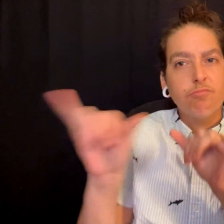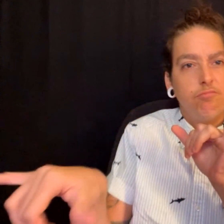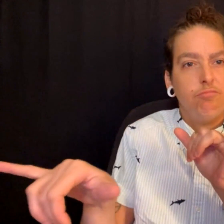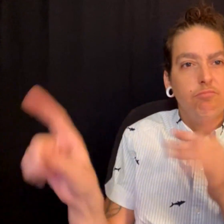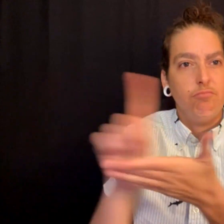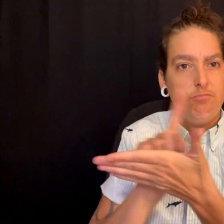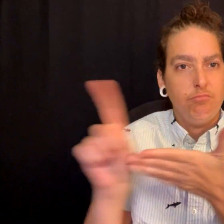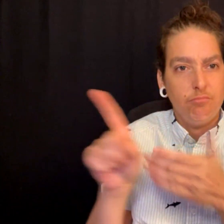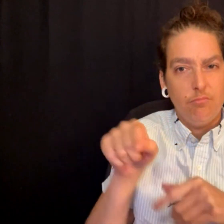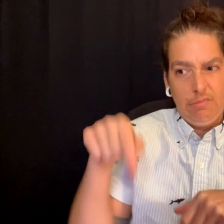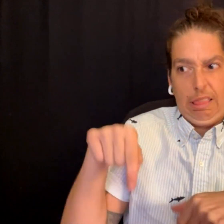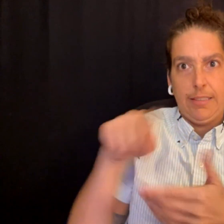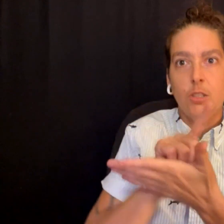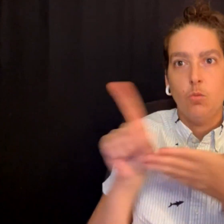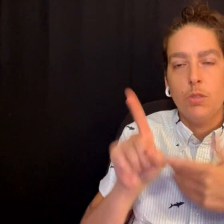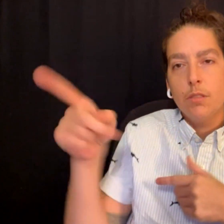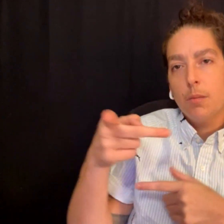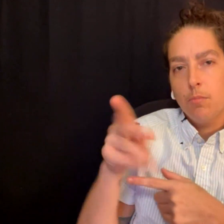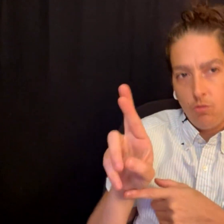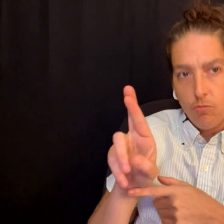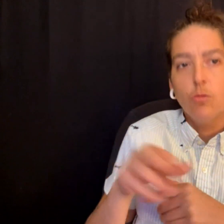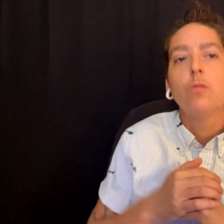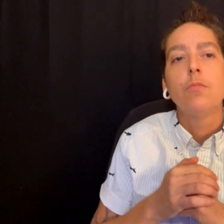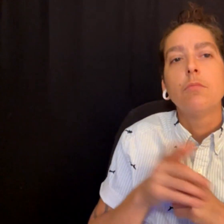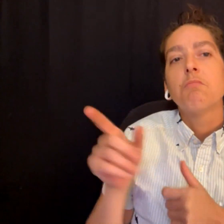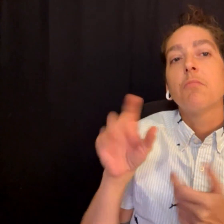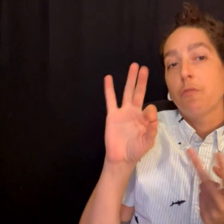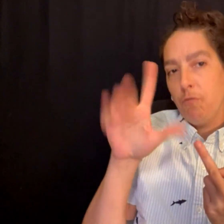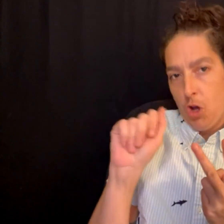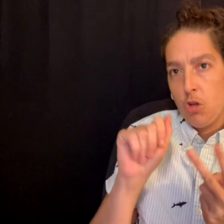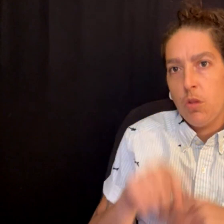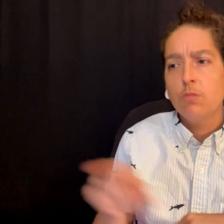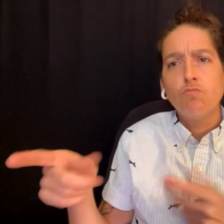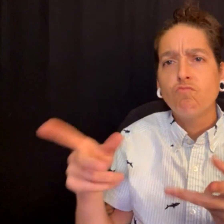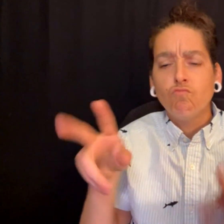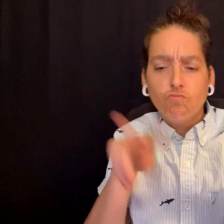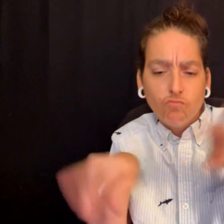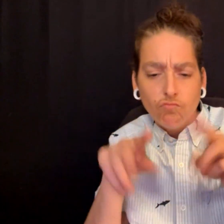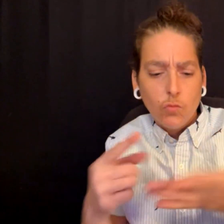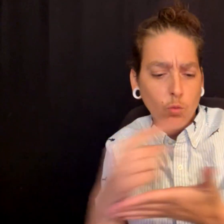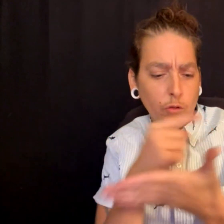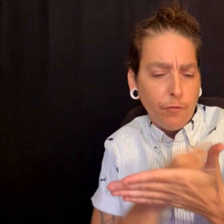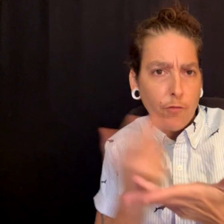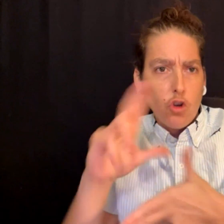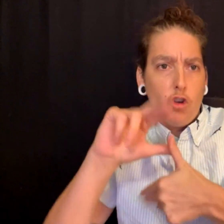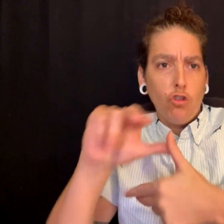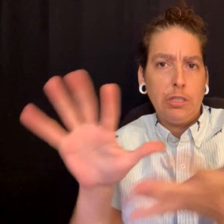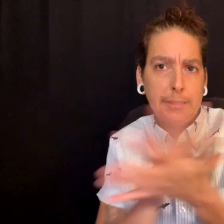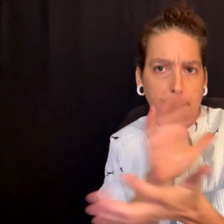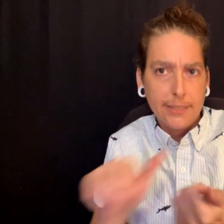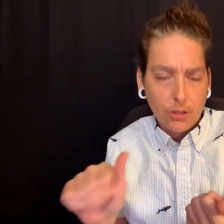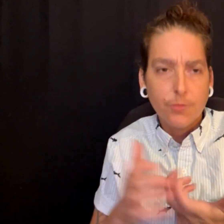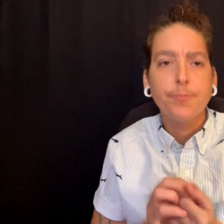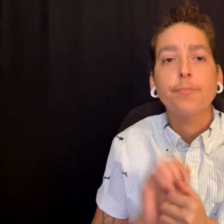The president and the first lady will be spending this week reviewing hurricane damage in Puerto, Rico and Florida.